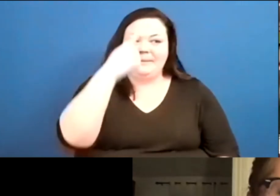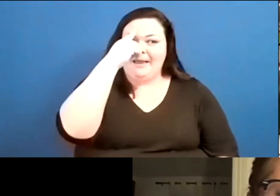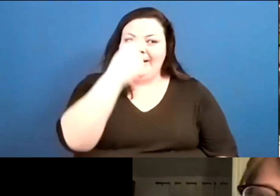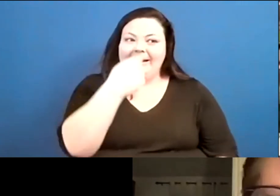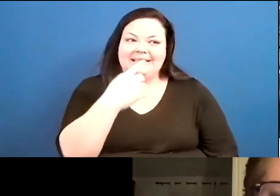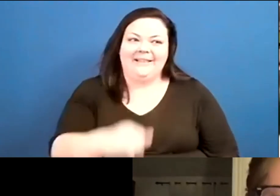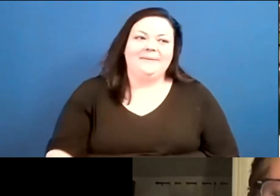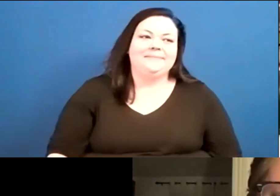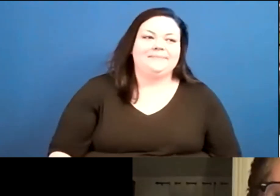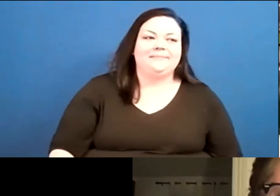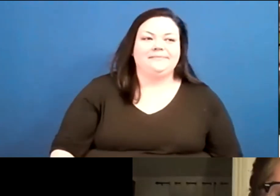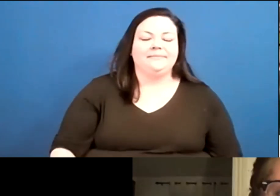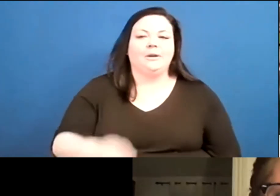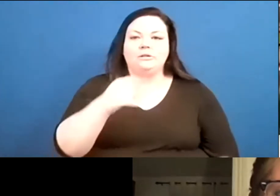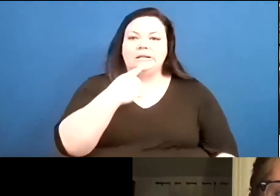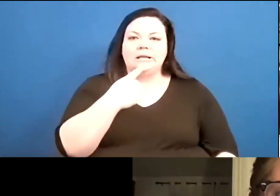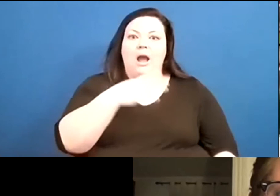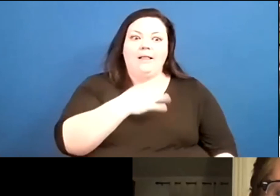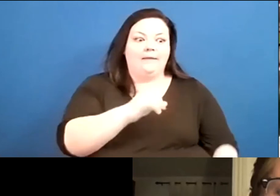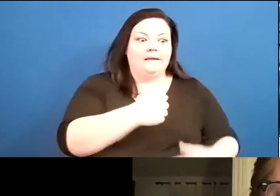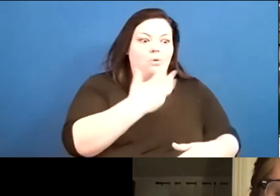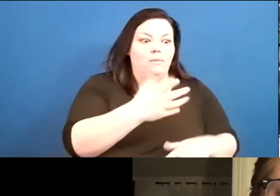where you're just like, I like this poem but I can't say the word that's in it